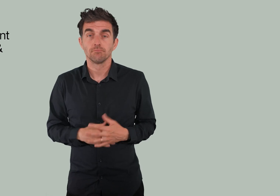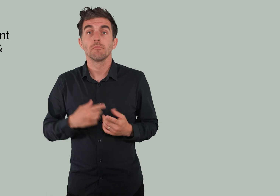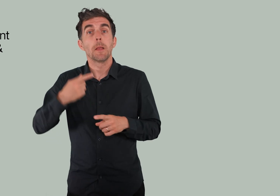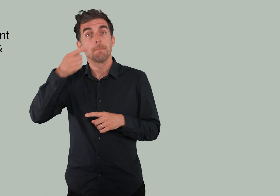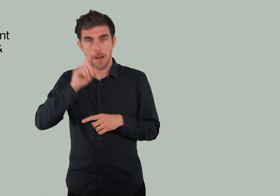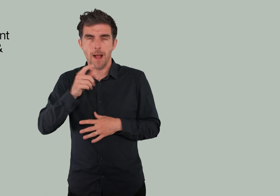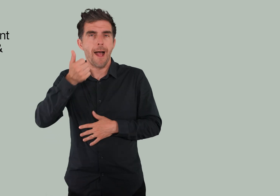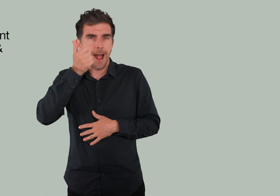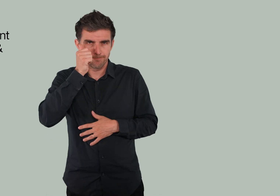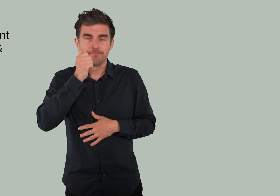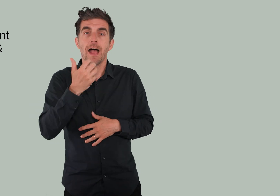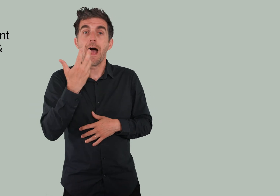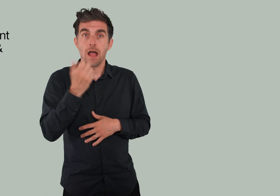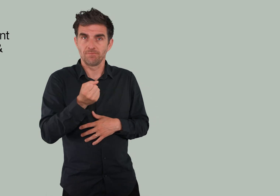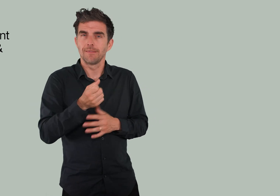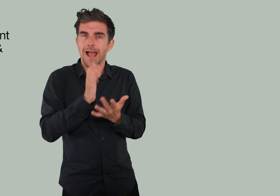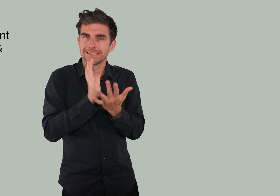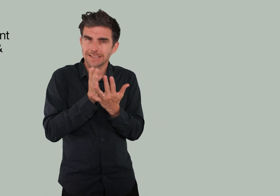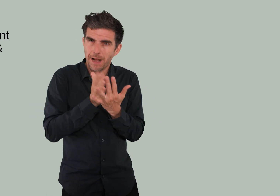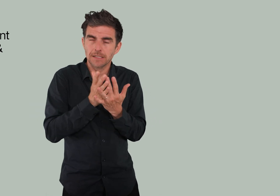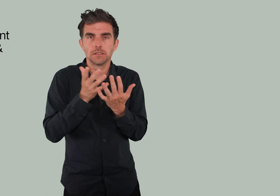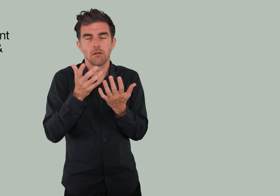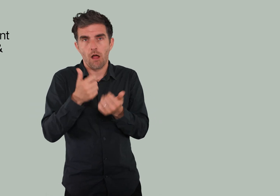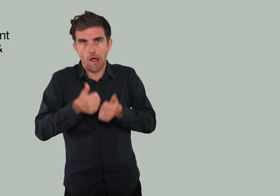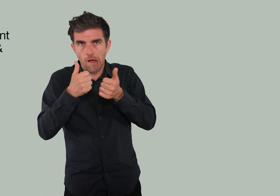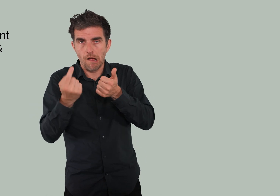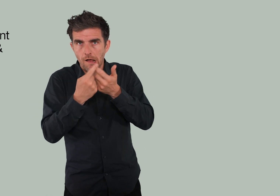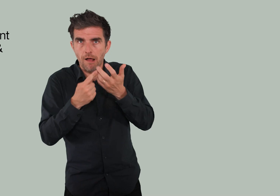Whilst people recognise there could be accessibility and efficiency benefits